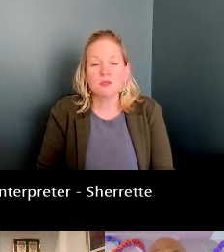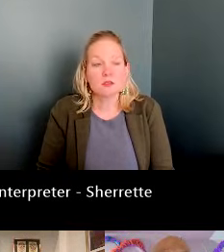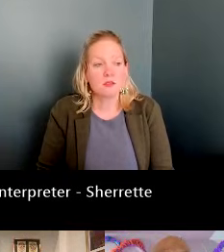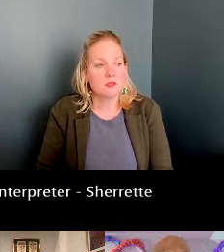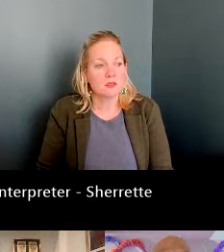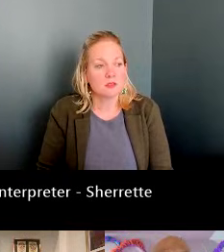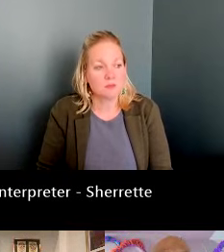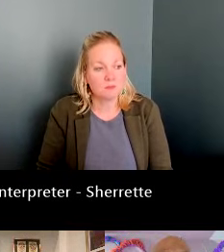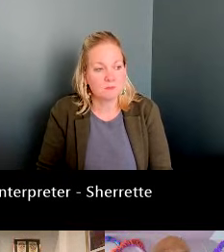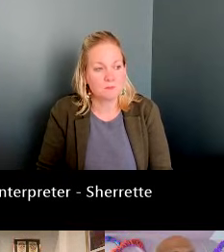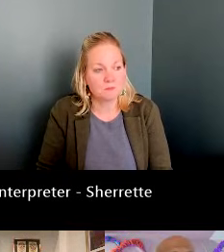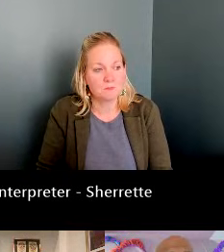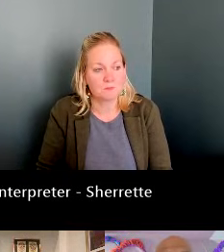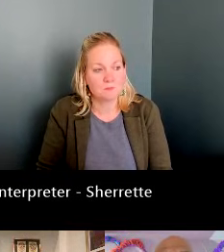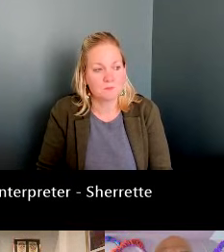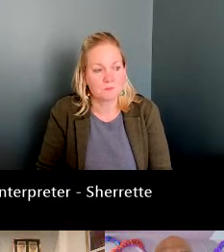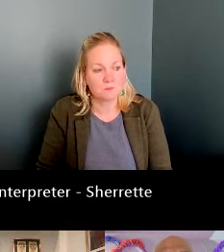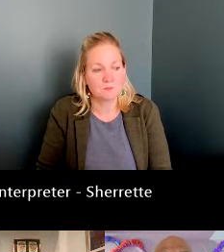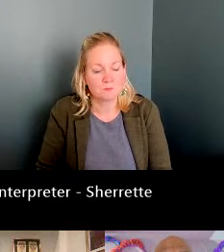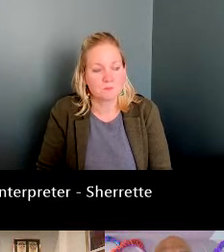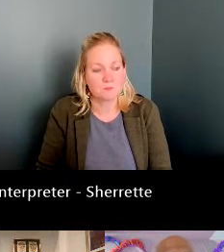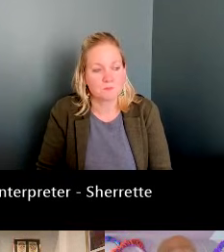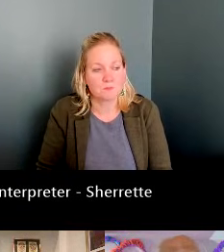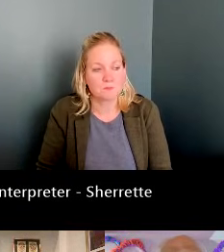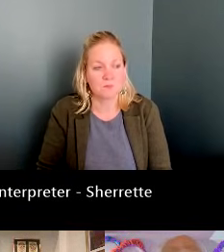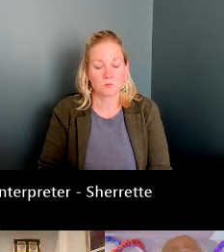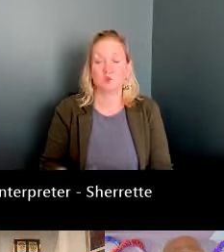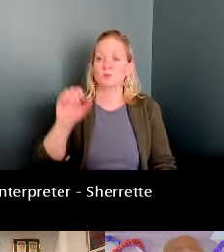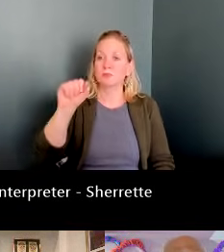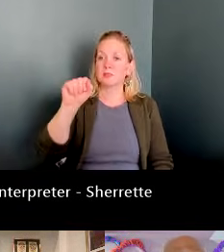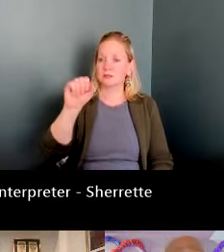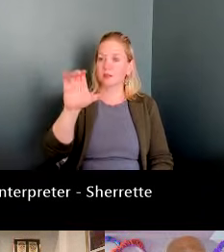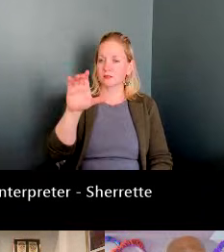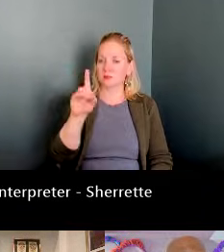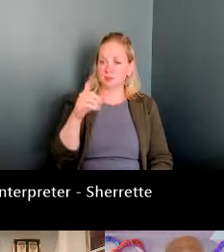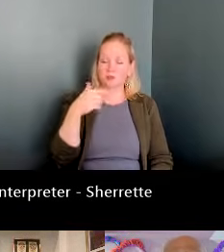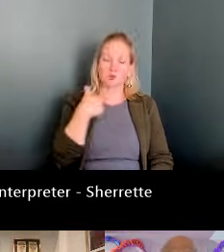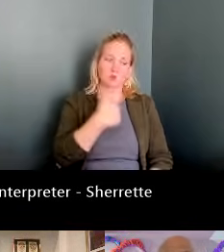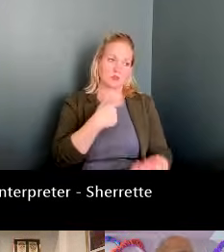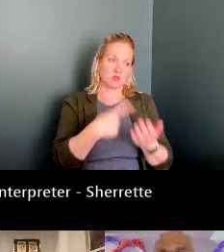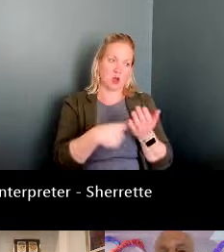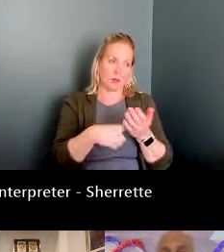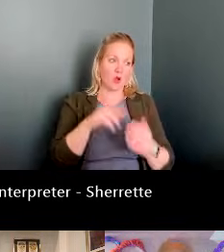And so, in general, in sickle cell disease, we talk about what's called remittive therapies,